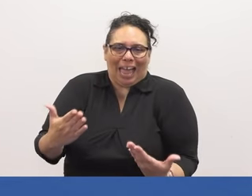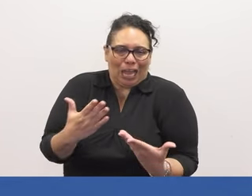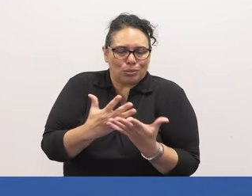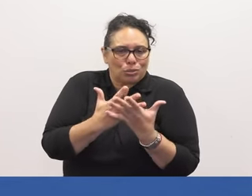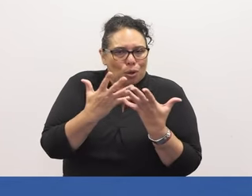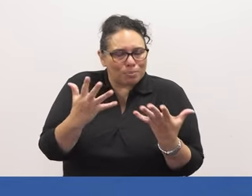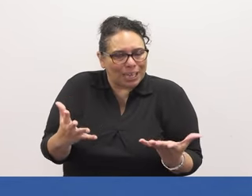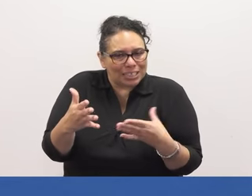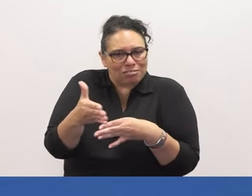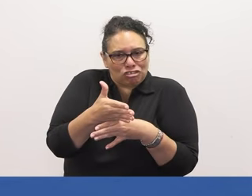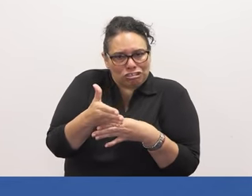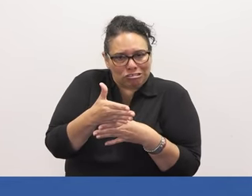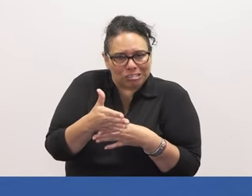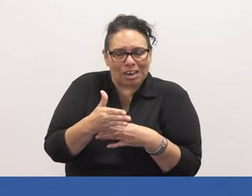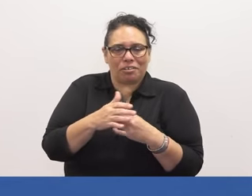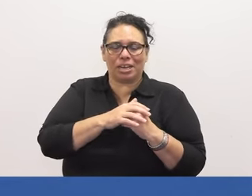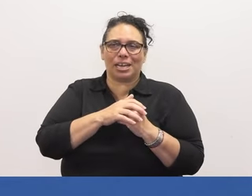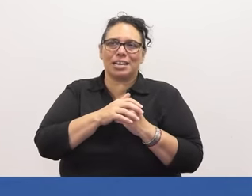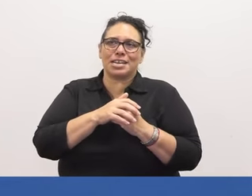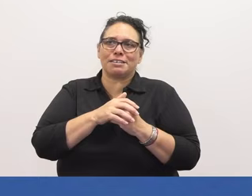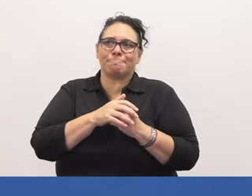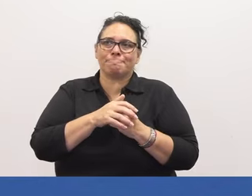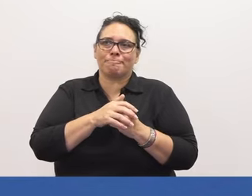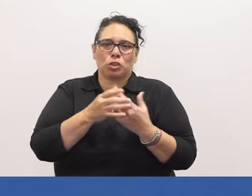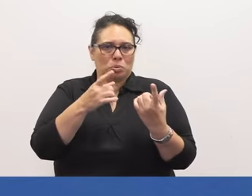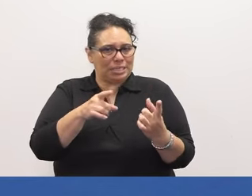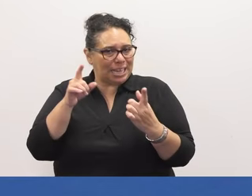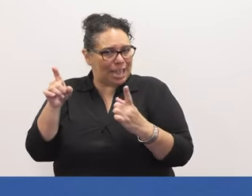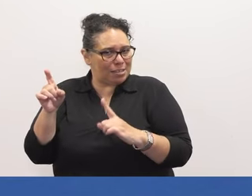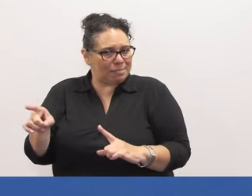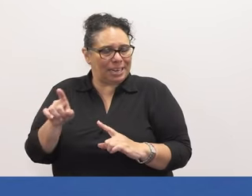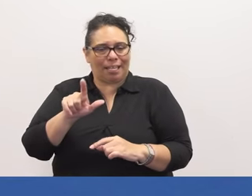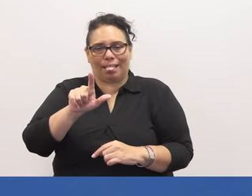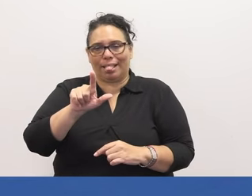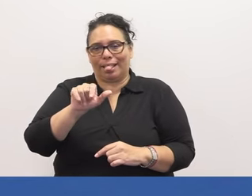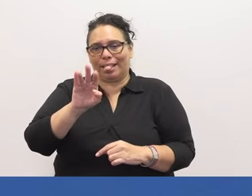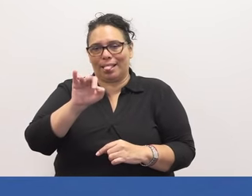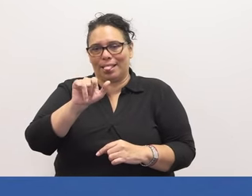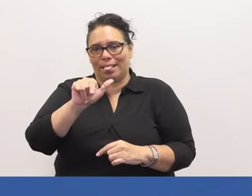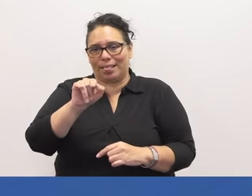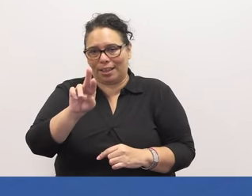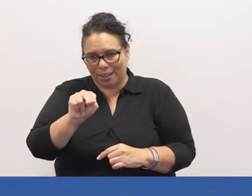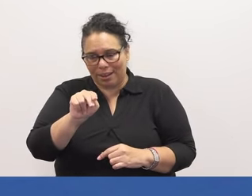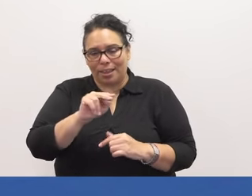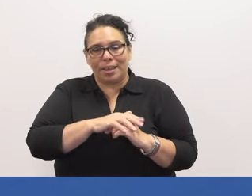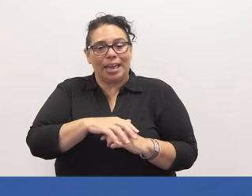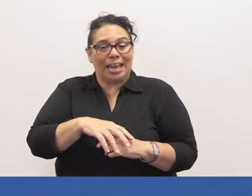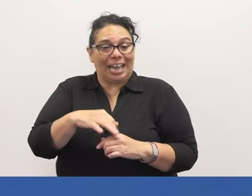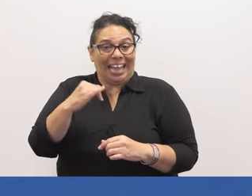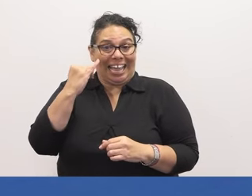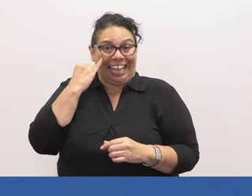you know, what's happening at Lincoln and I love that if this sparks joy,